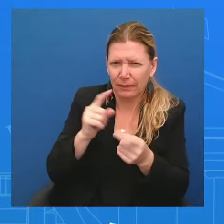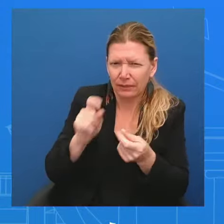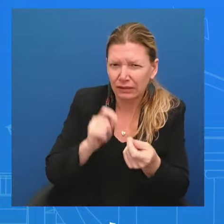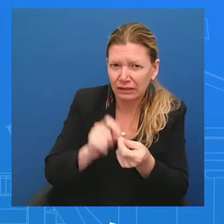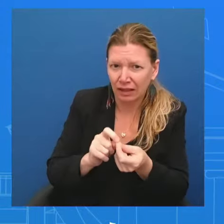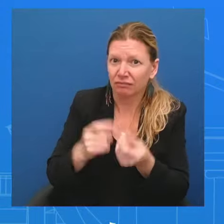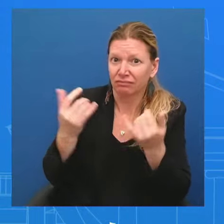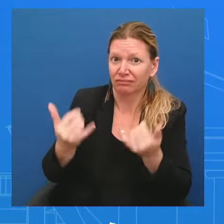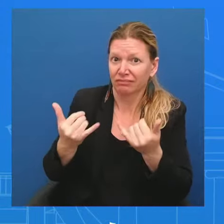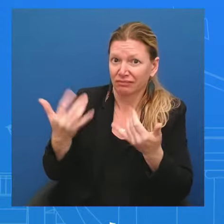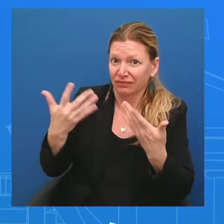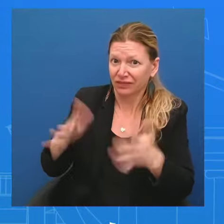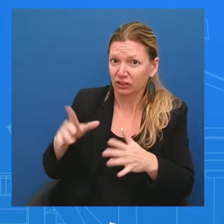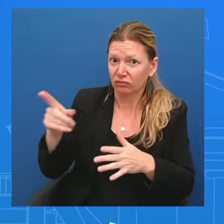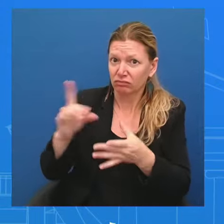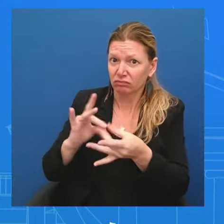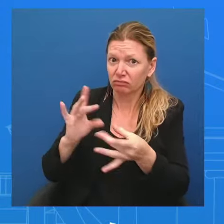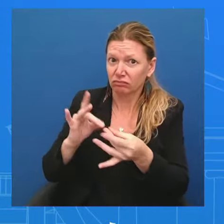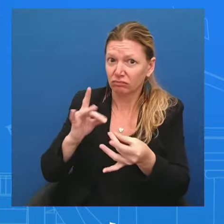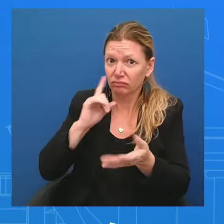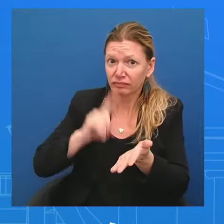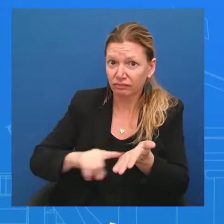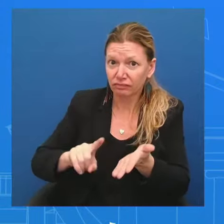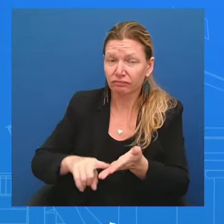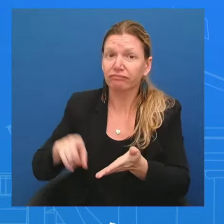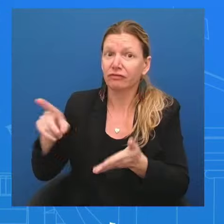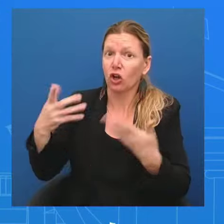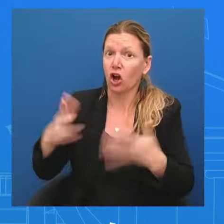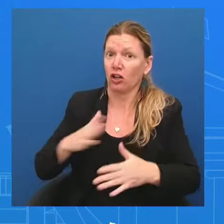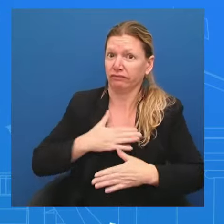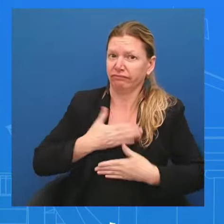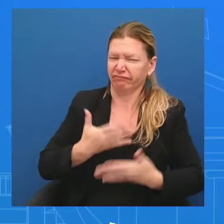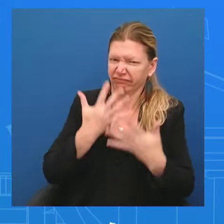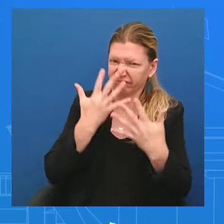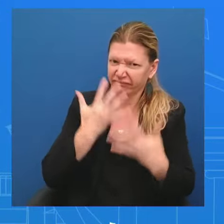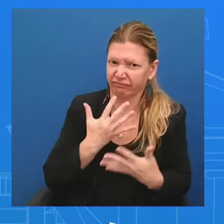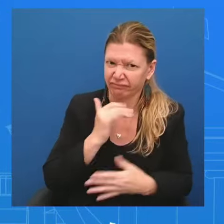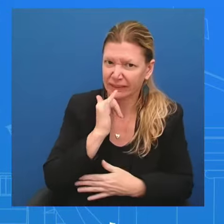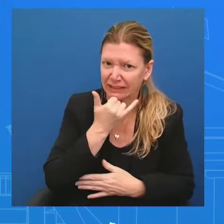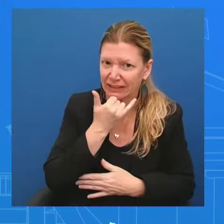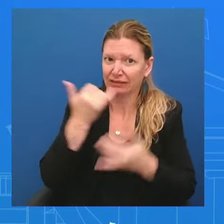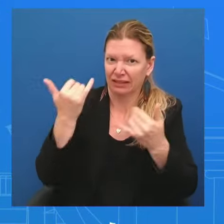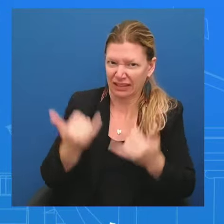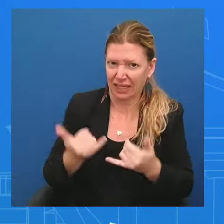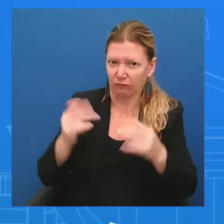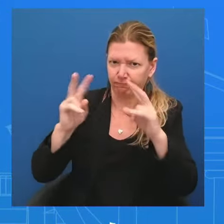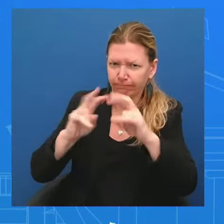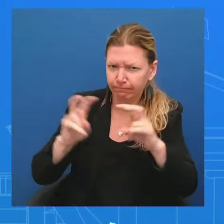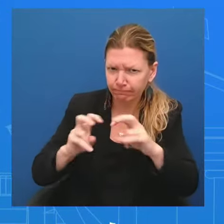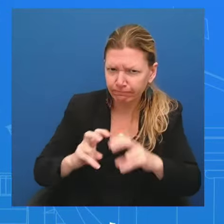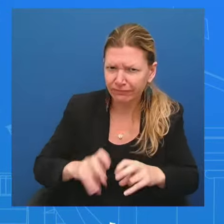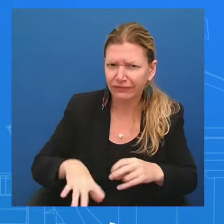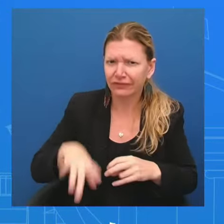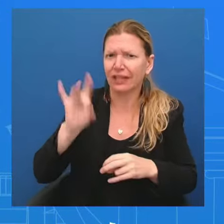They have been able to investigate themselves and hold people accountable in the past. We'll see what they do here. Ms. Jean-Pierre: , go ahead.